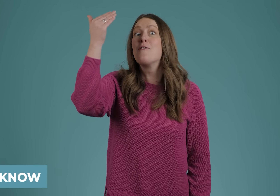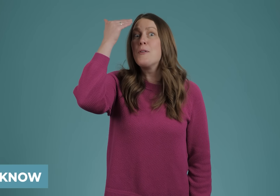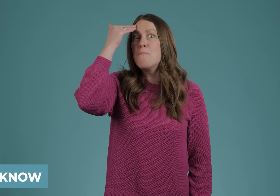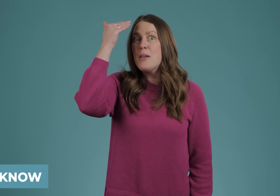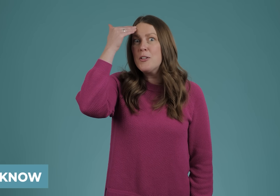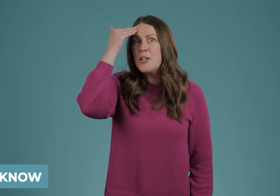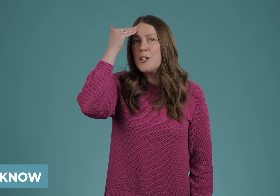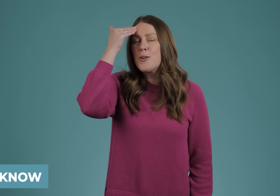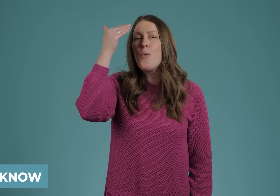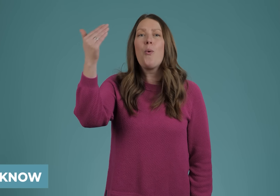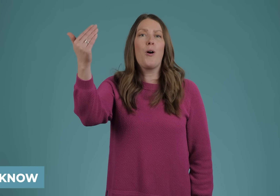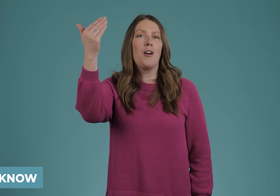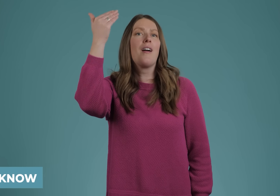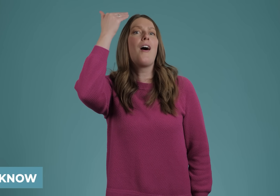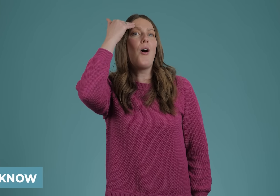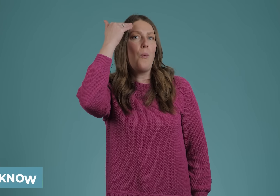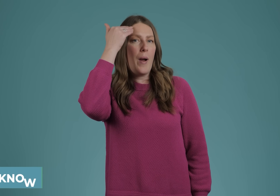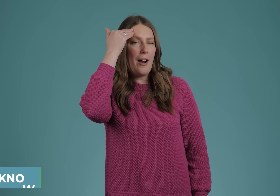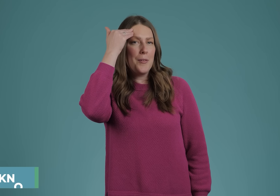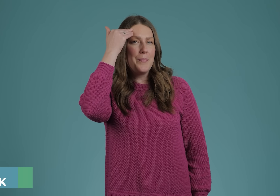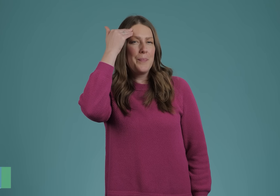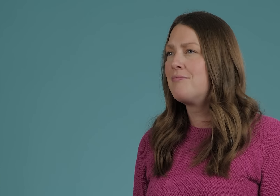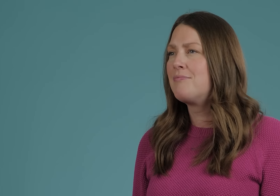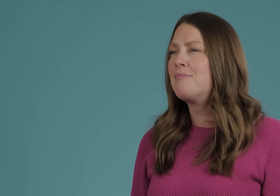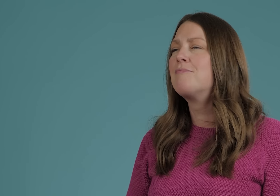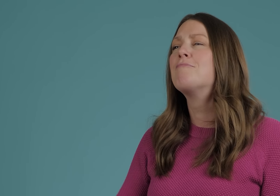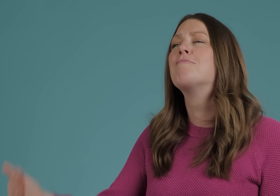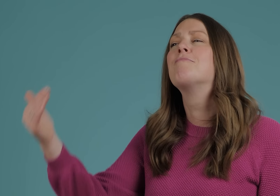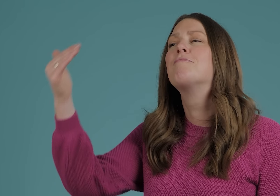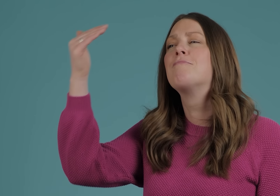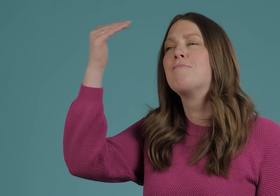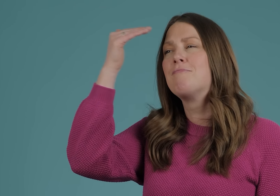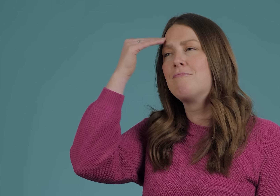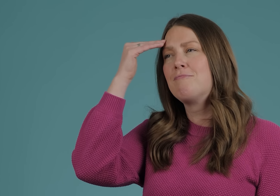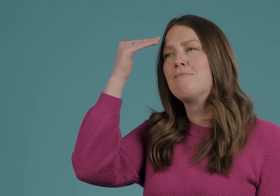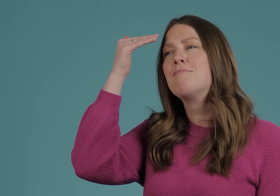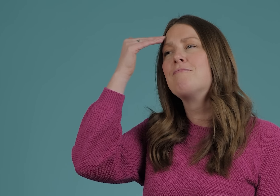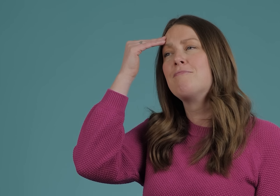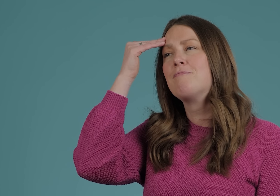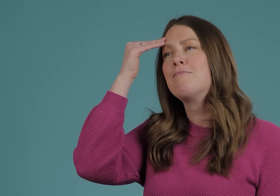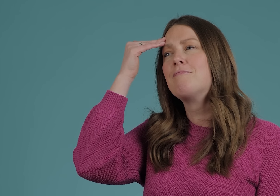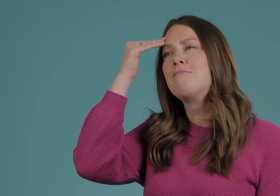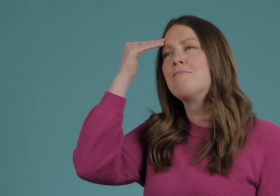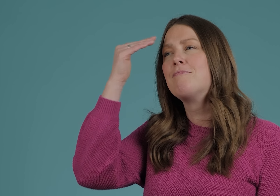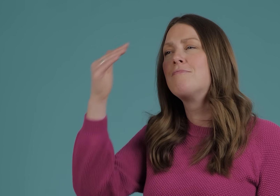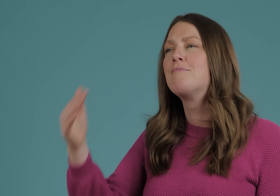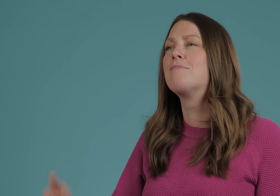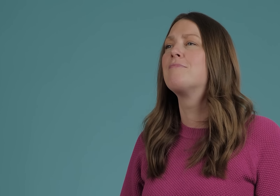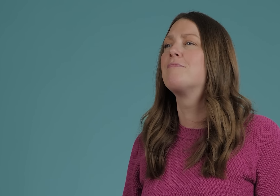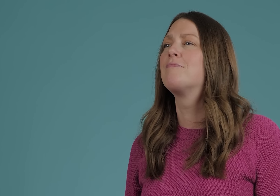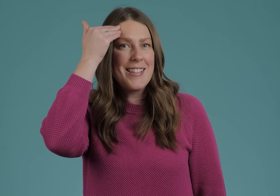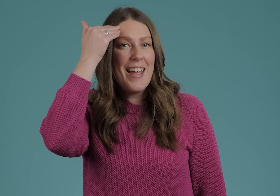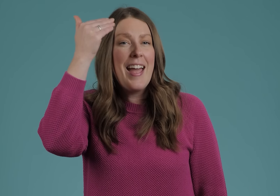Familiar or aware You're tapping your brain like where the knowledge is